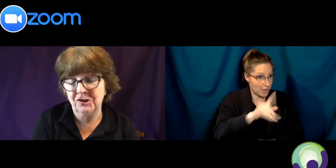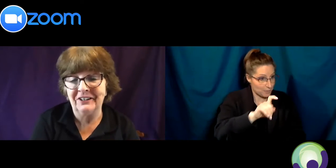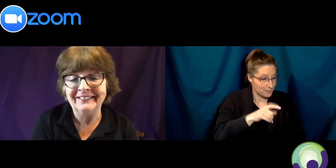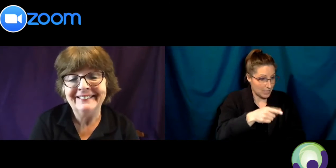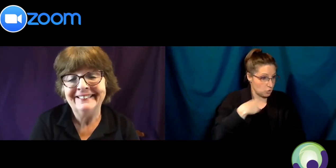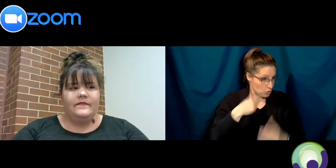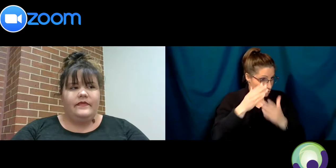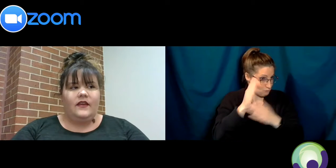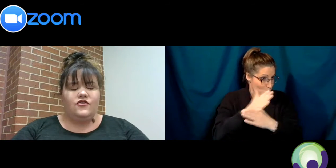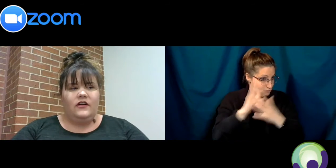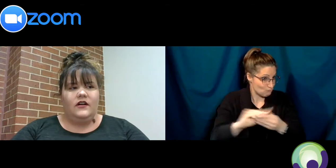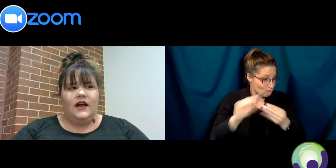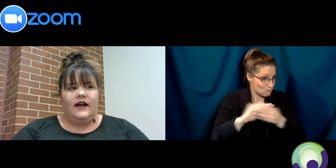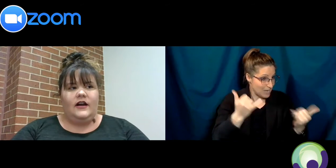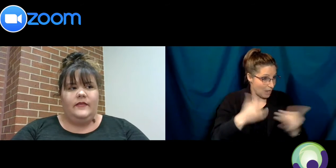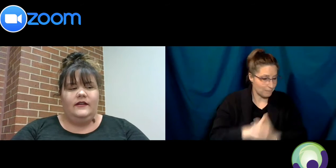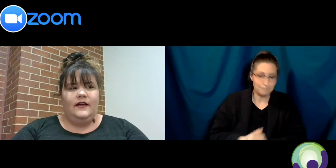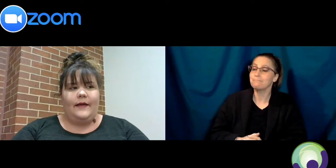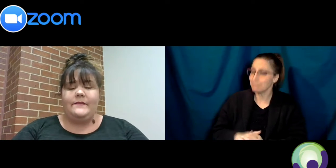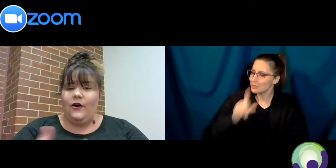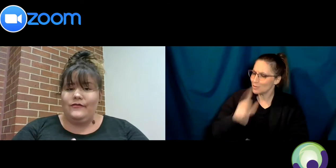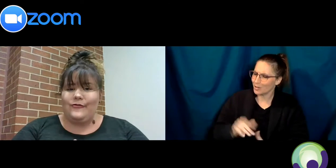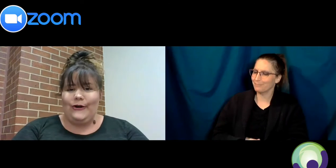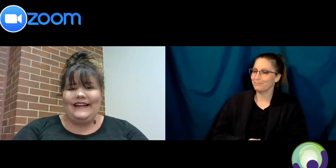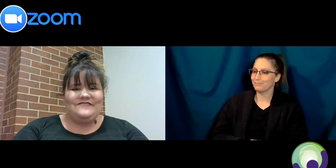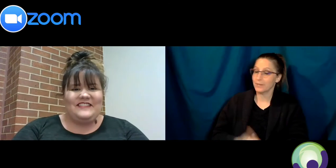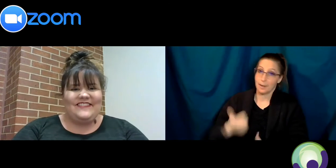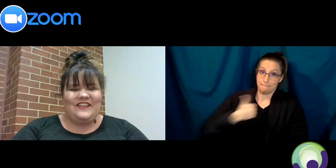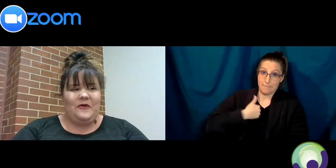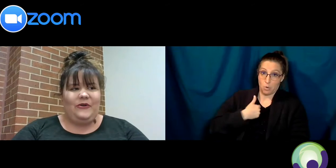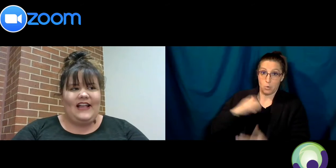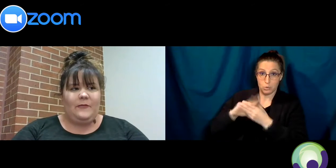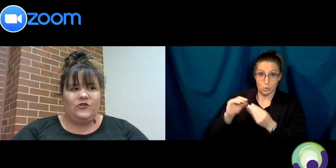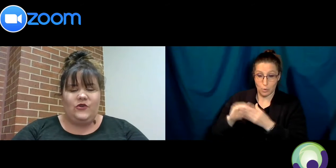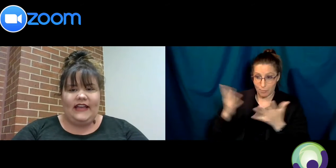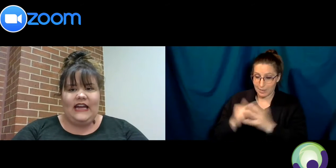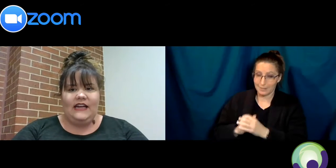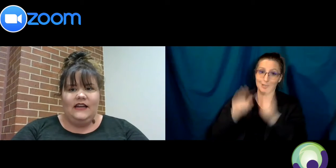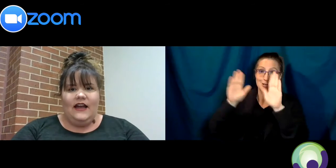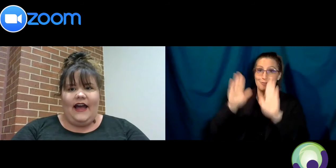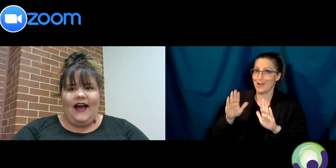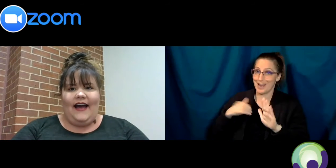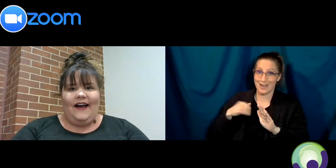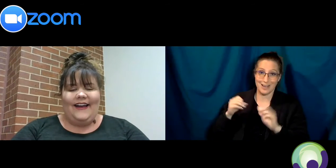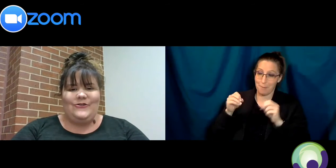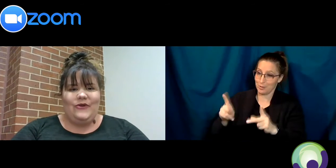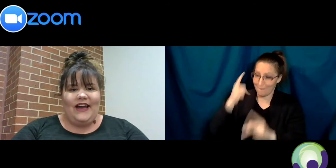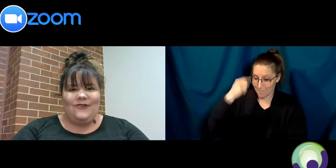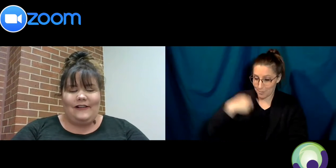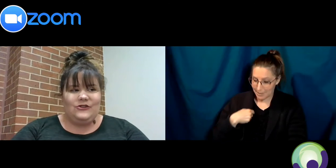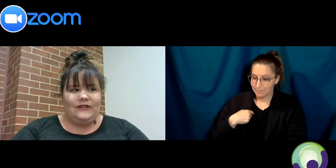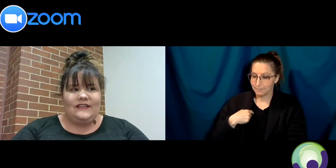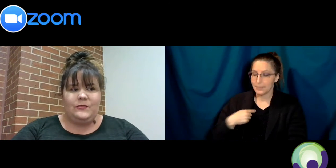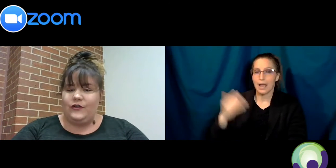Justine: Sure. I mean my own story, it was a great opportunity. I knew I wanted to work in sports